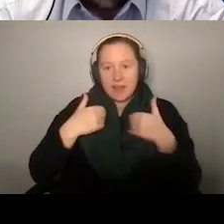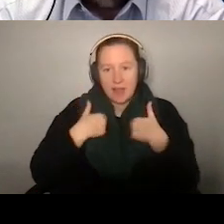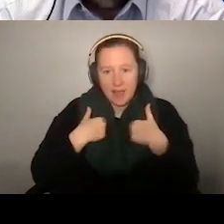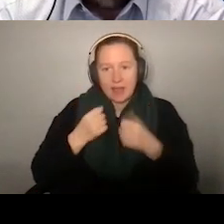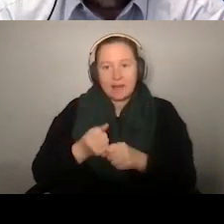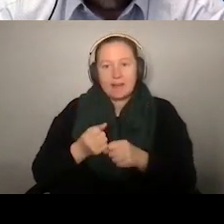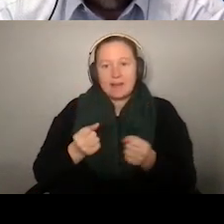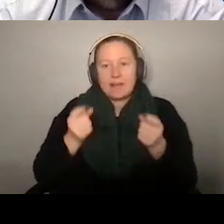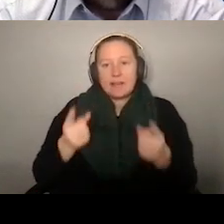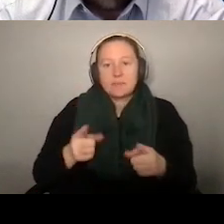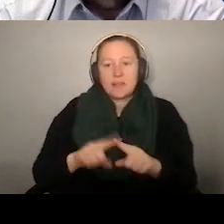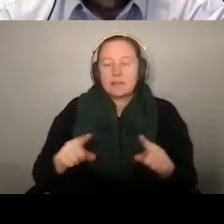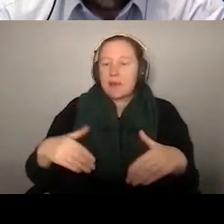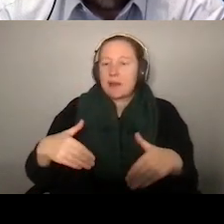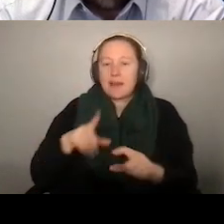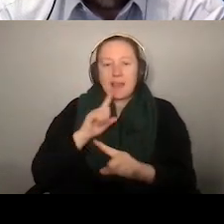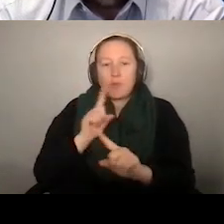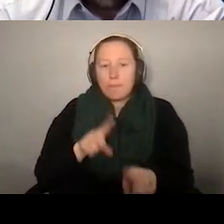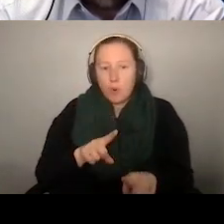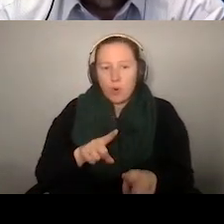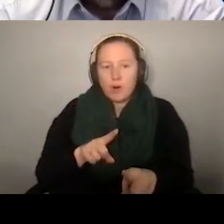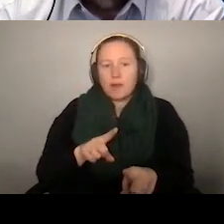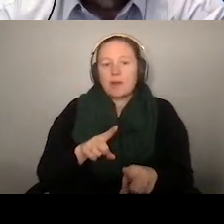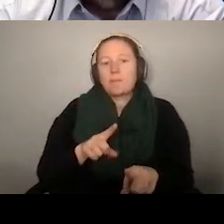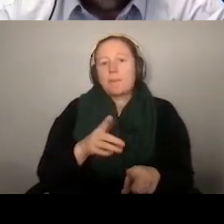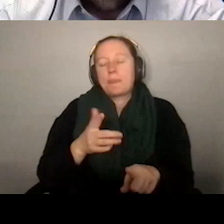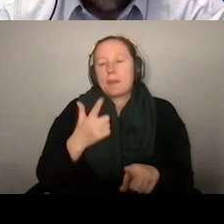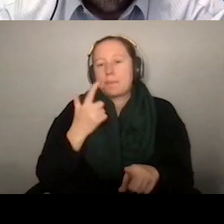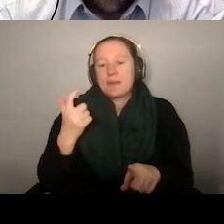not reported to NSF based on an outstanding award amount.